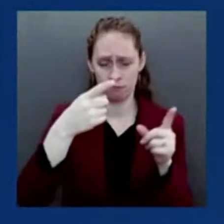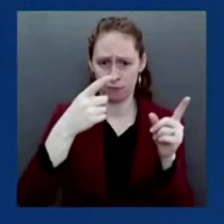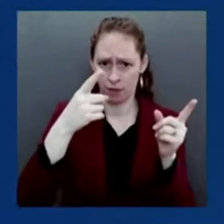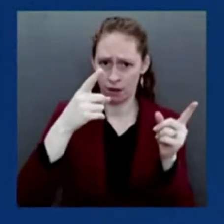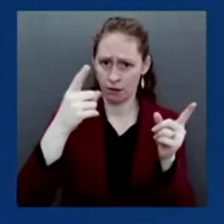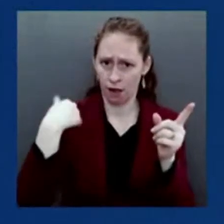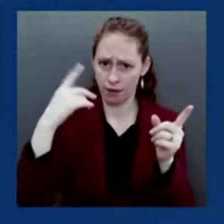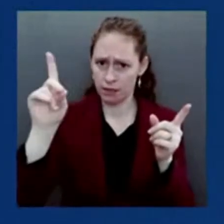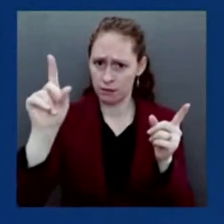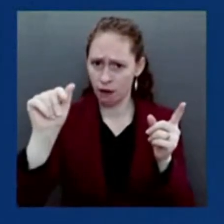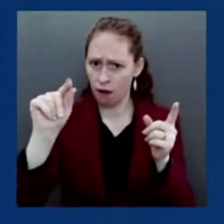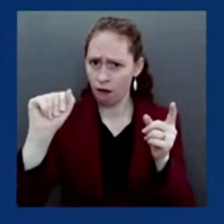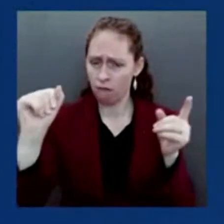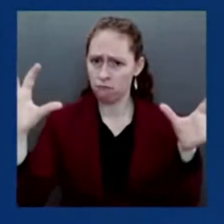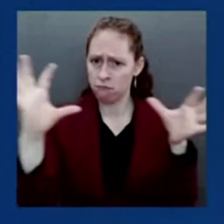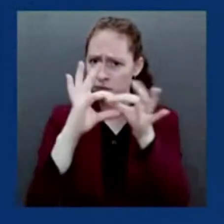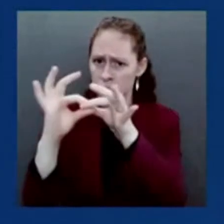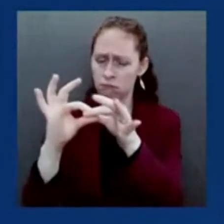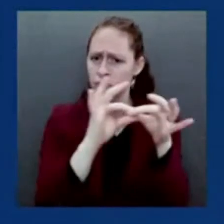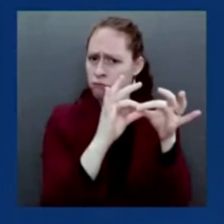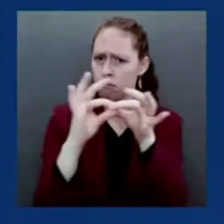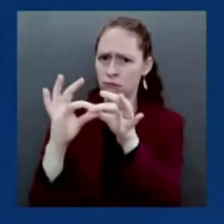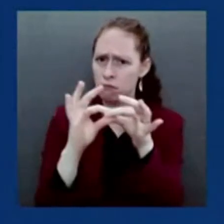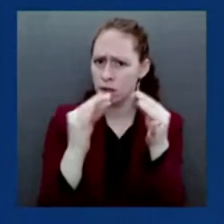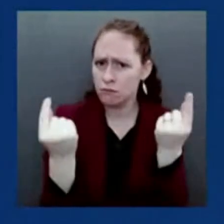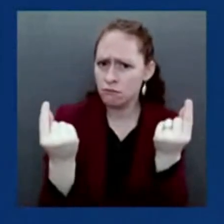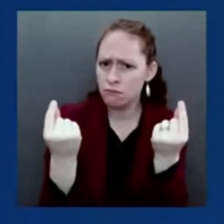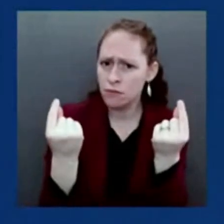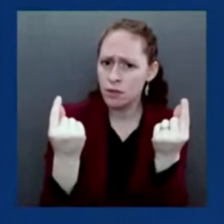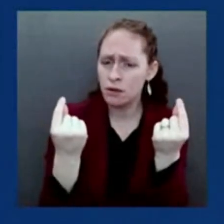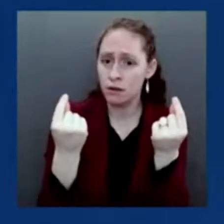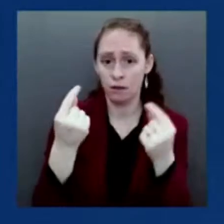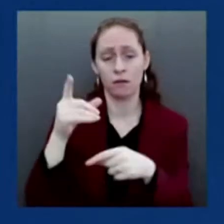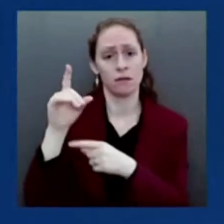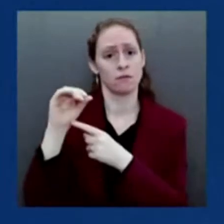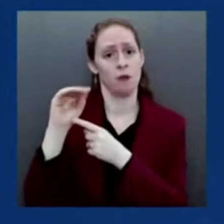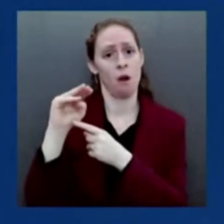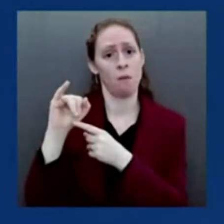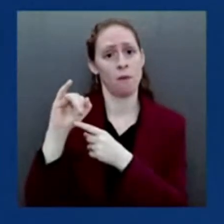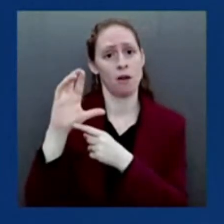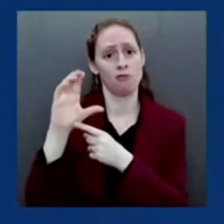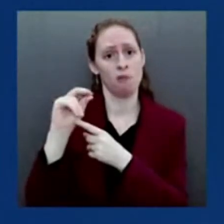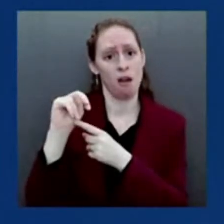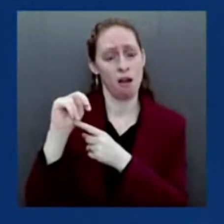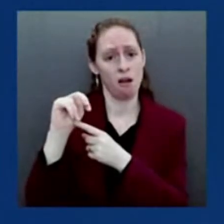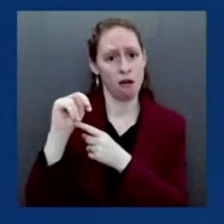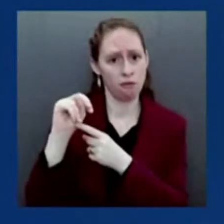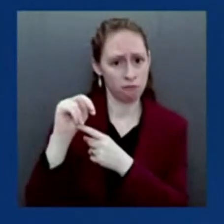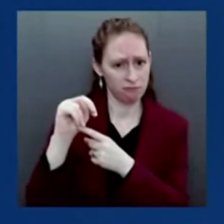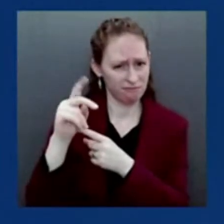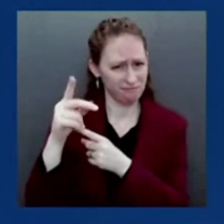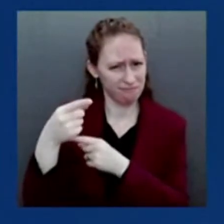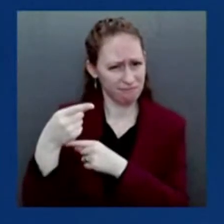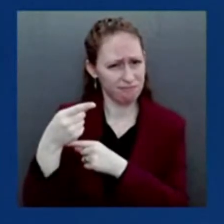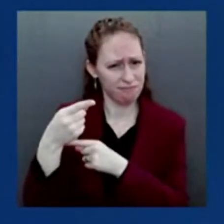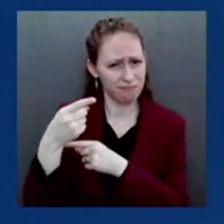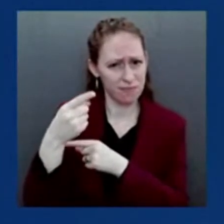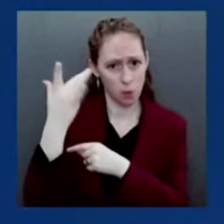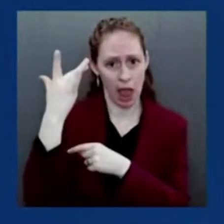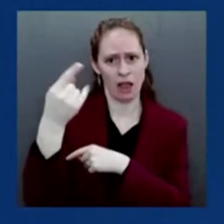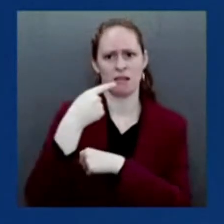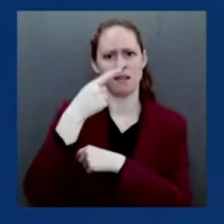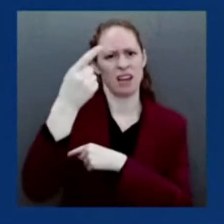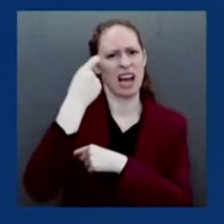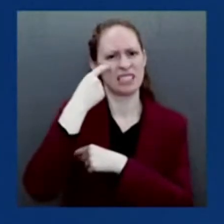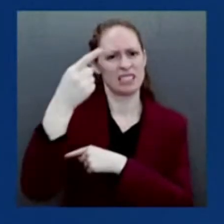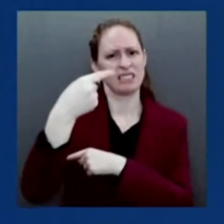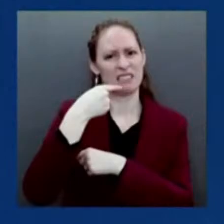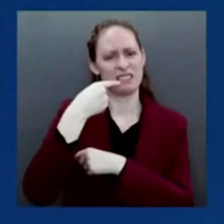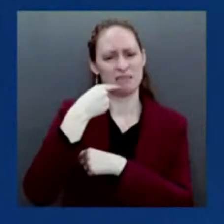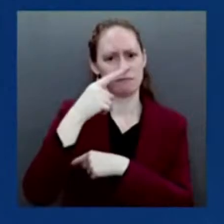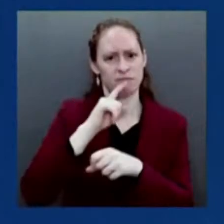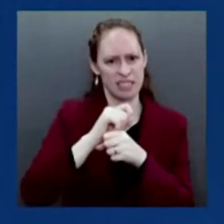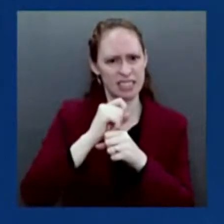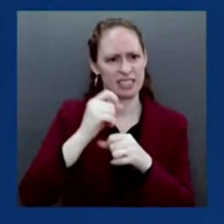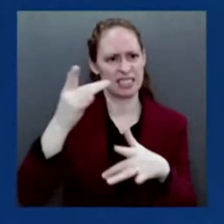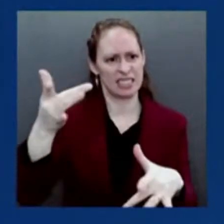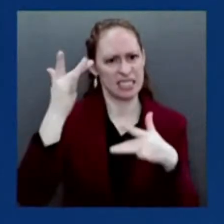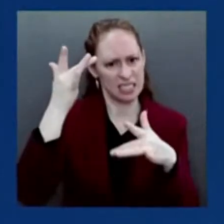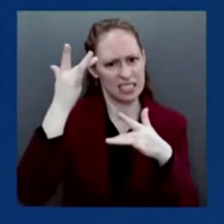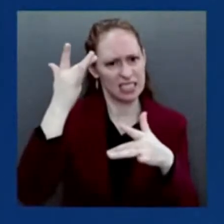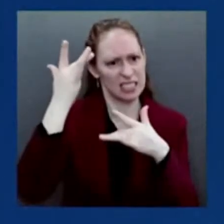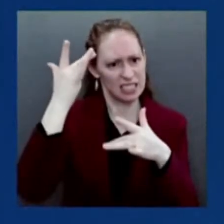CASES ARE ALSO RELATED, CASES